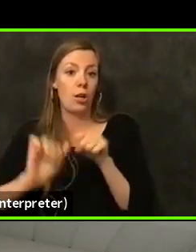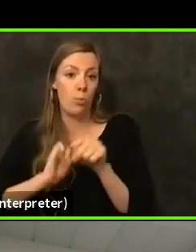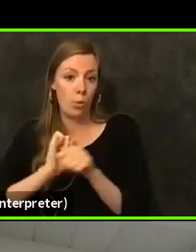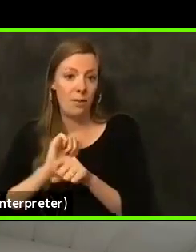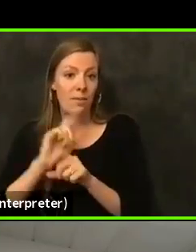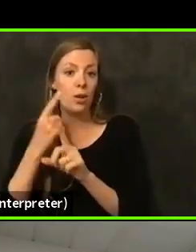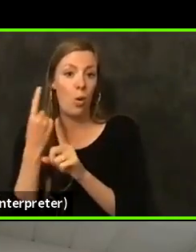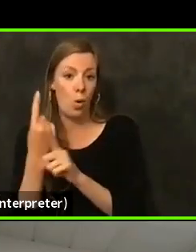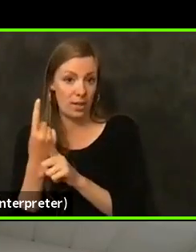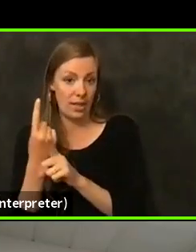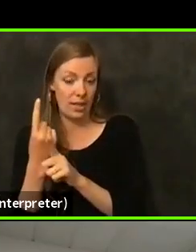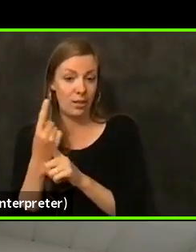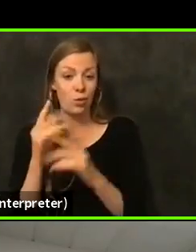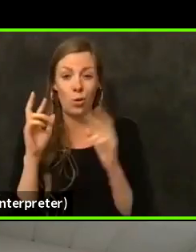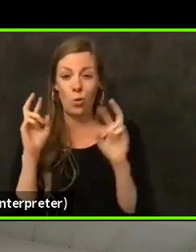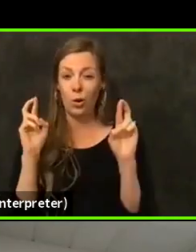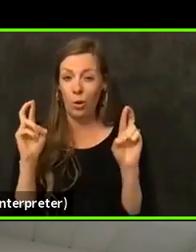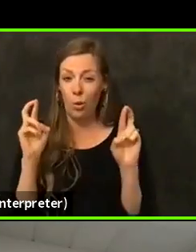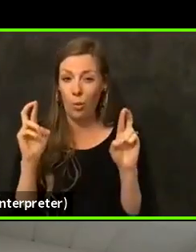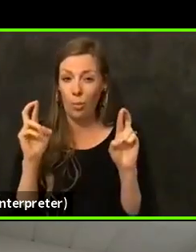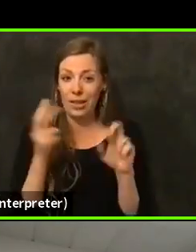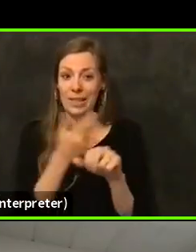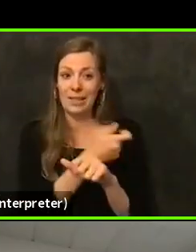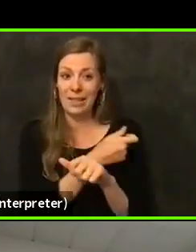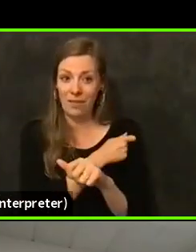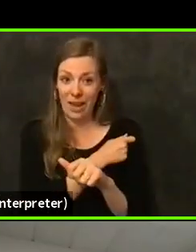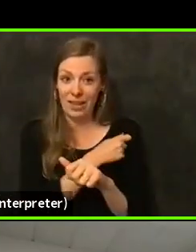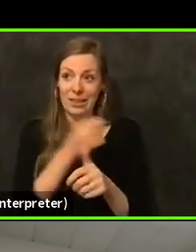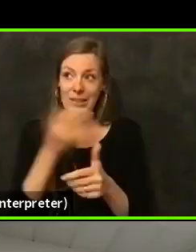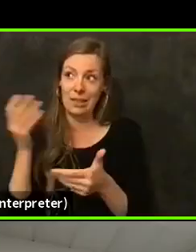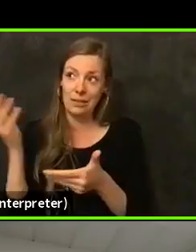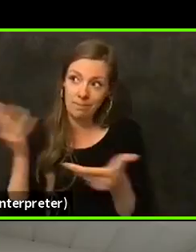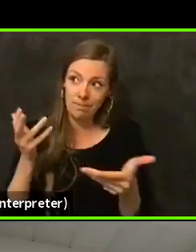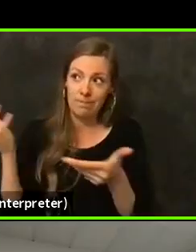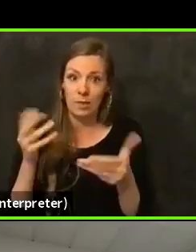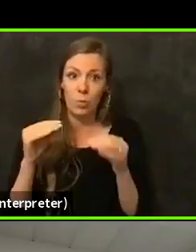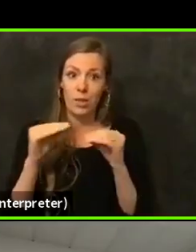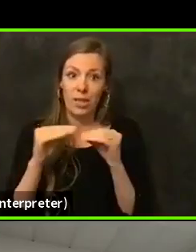So we hope that as the vaccine supply gets better and more consistent, we will be